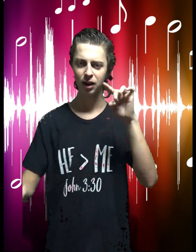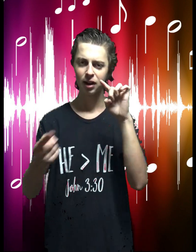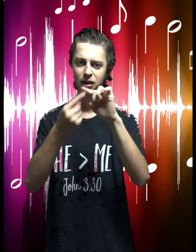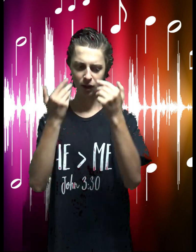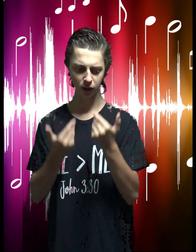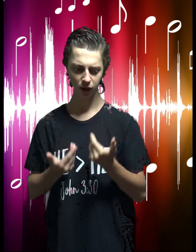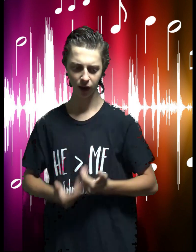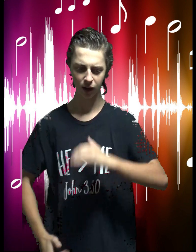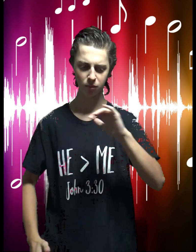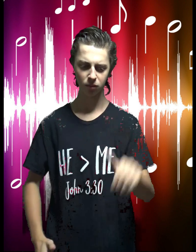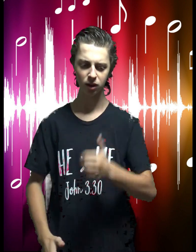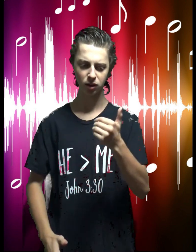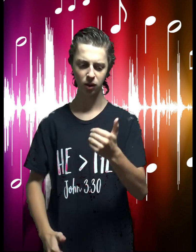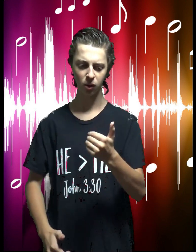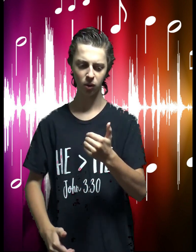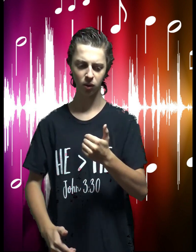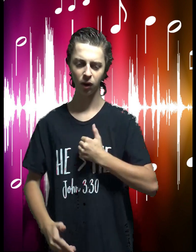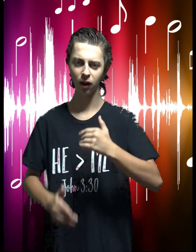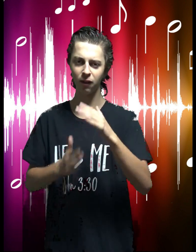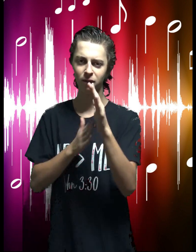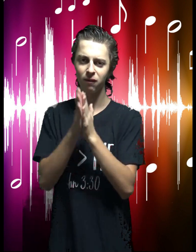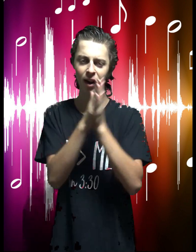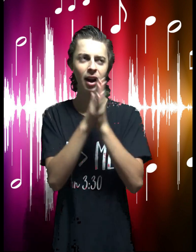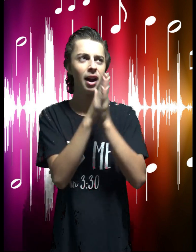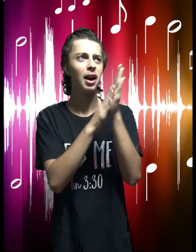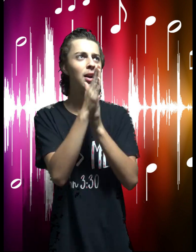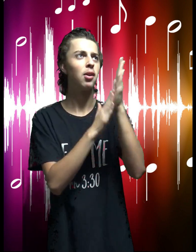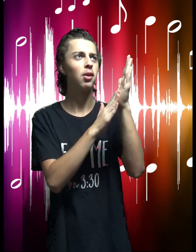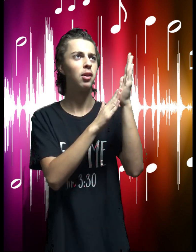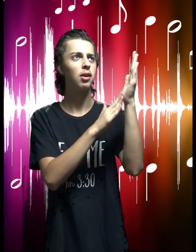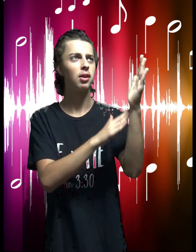Til' I am a soul on fire